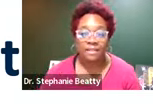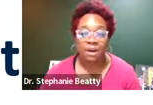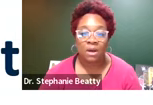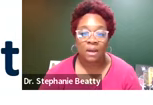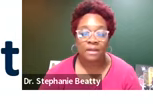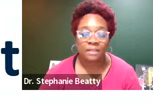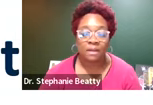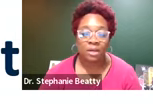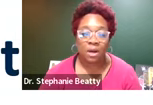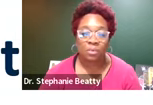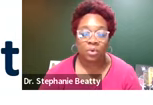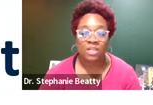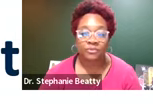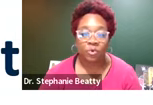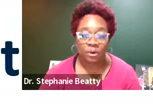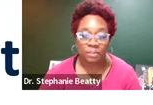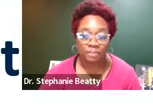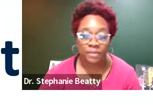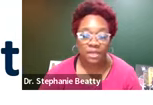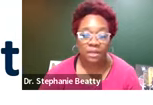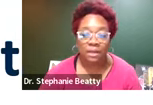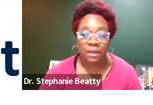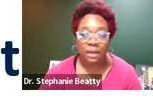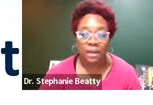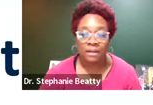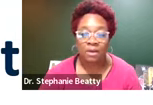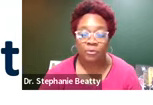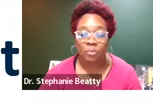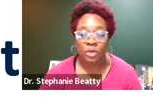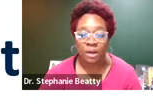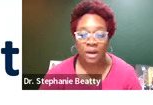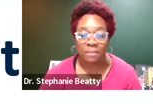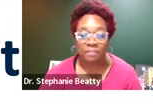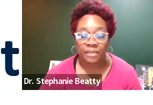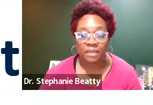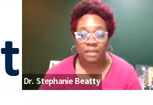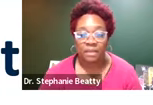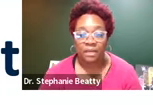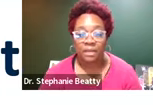ASL and CART request form, and our form will come up.